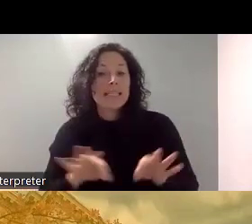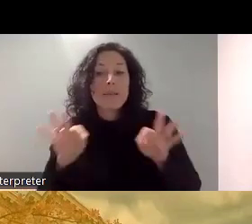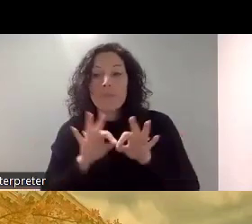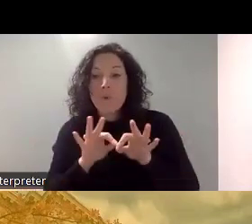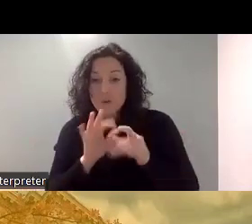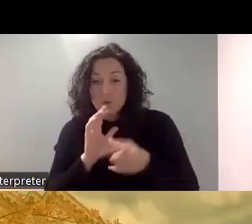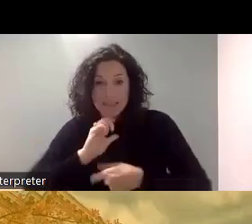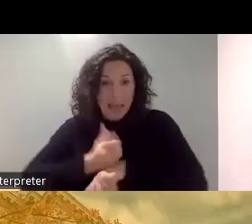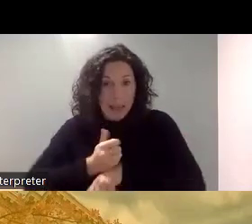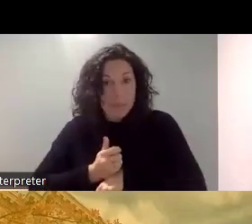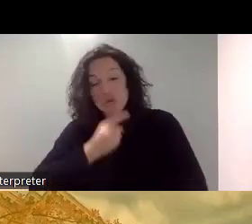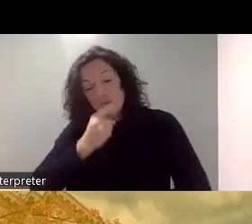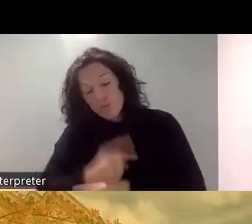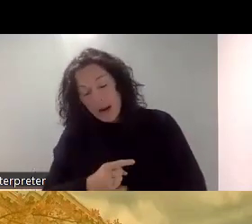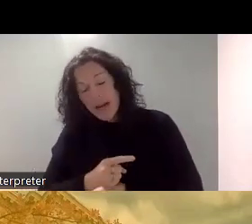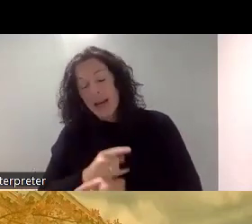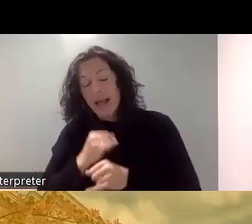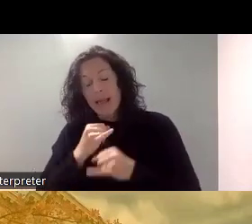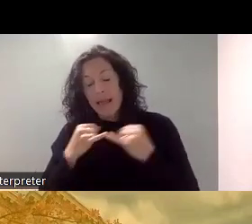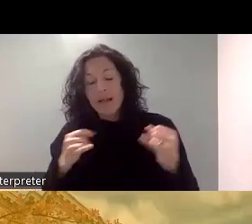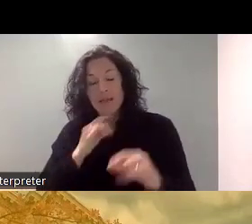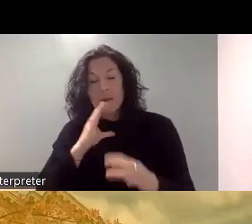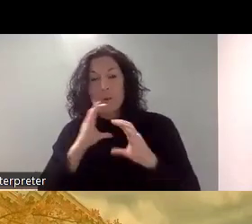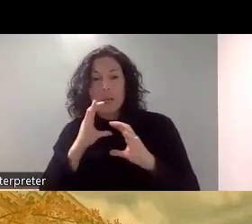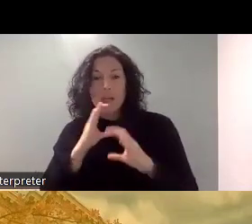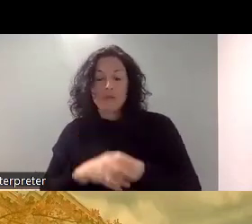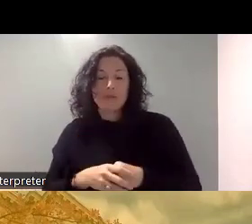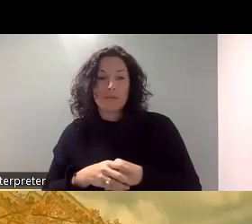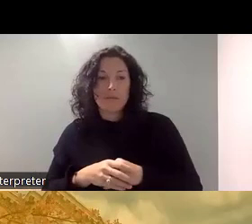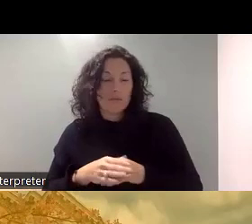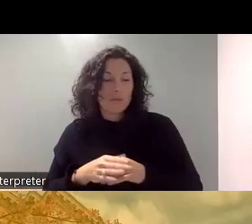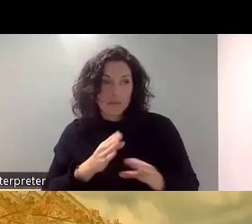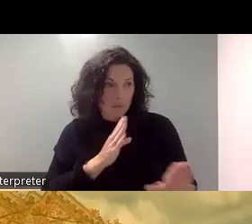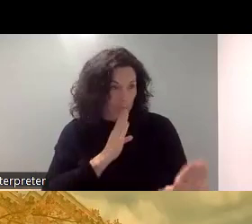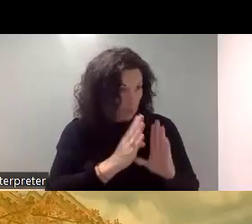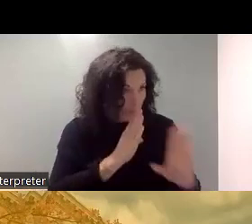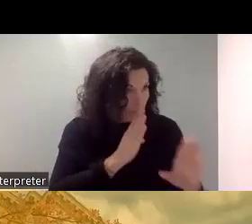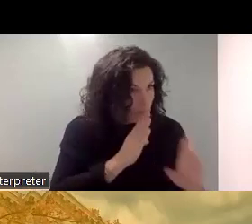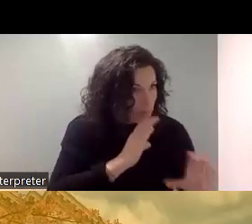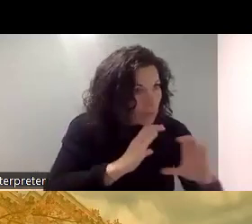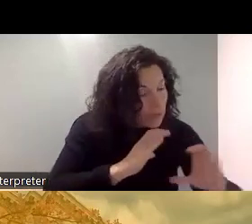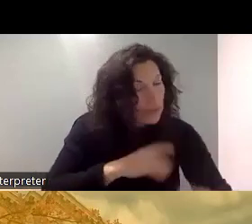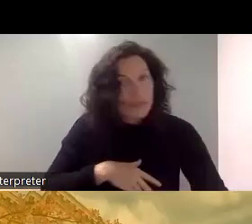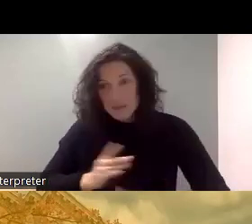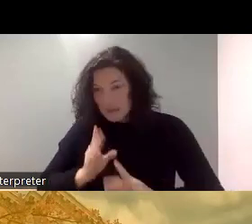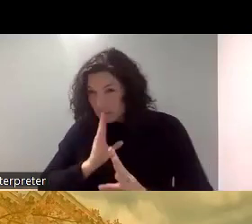the right lines of communications with your counterparts at a different institution